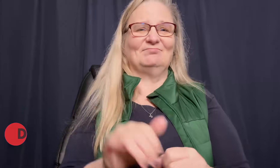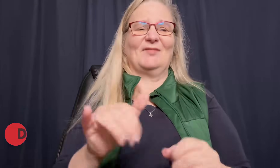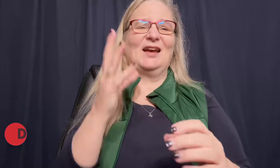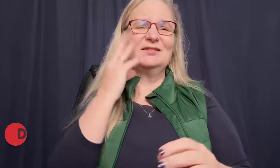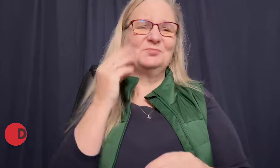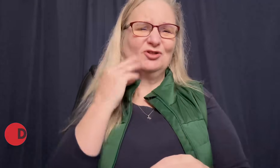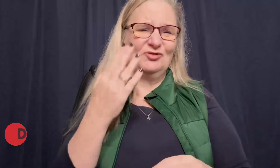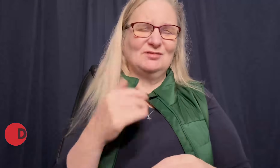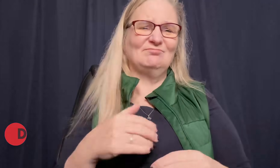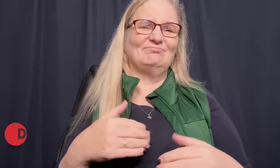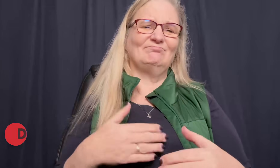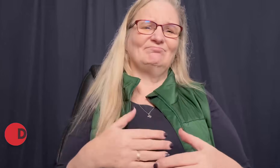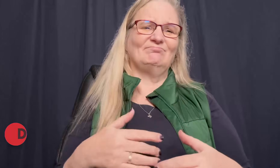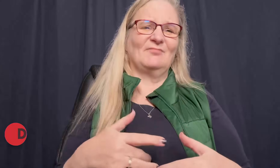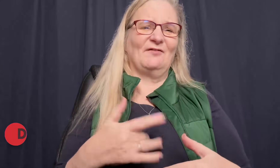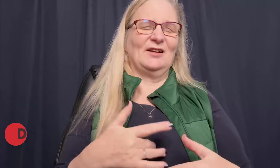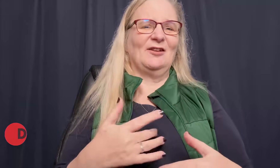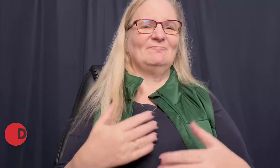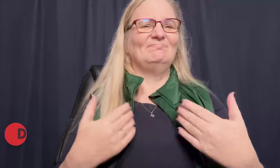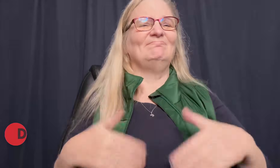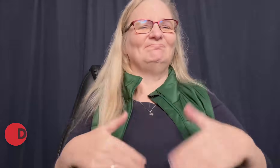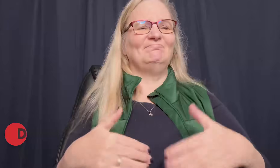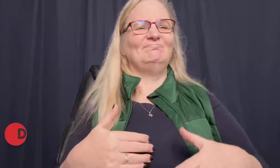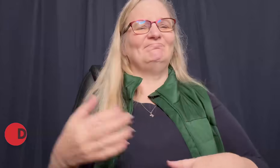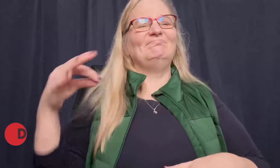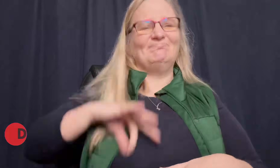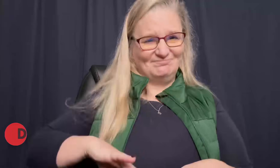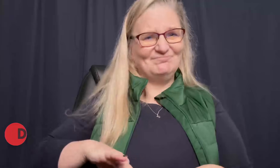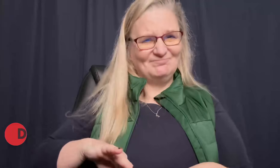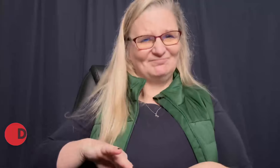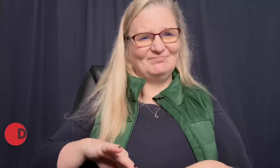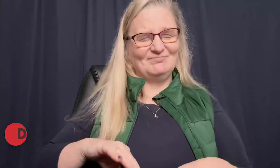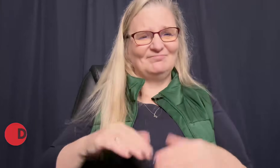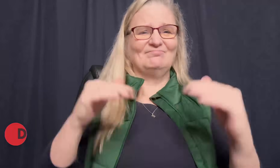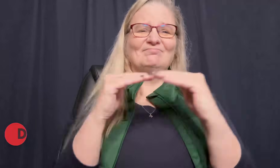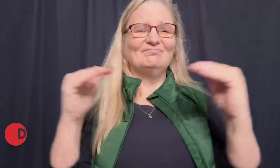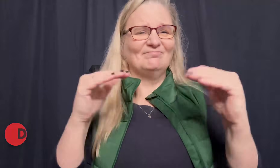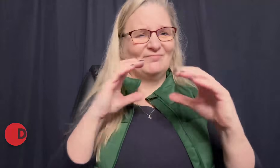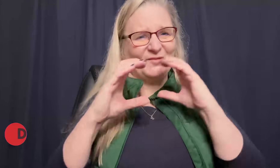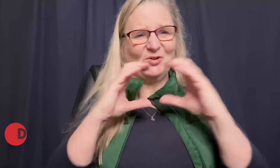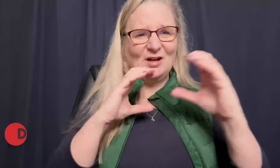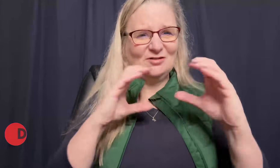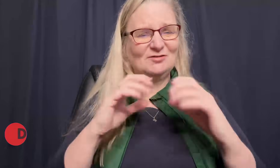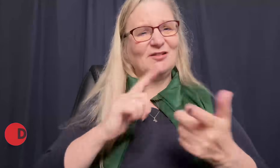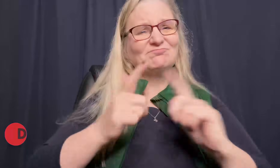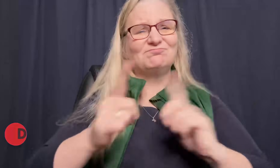The experience was beneficial because it provided equal communication, and the back-and-forth conversation